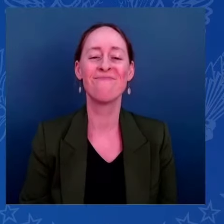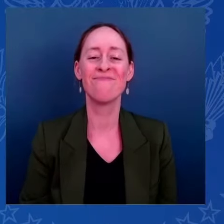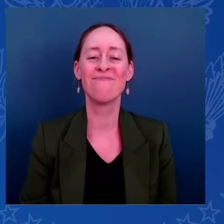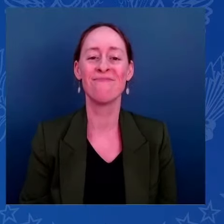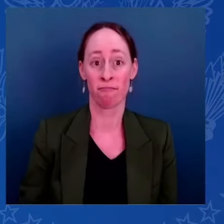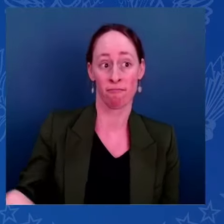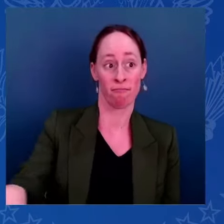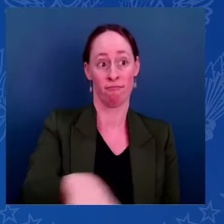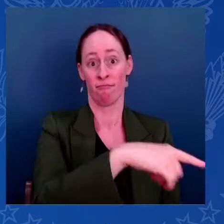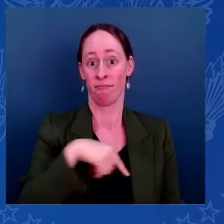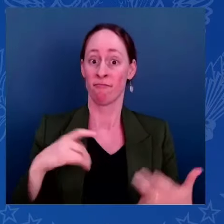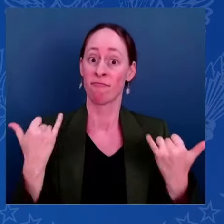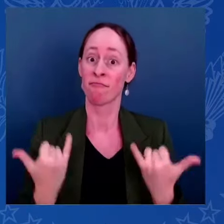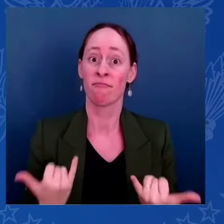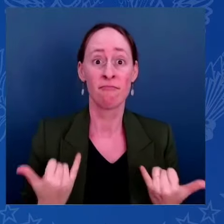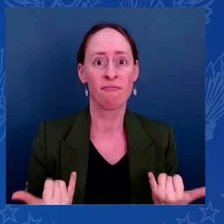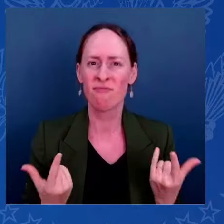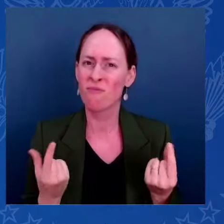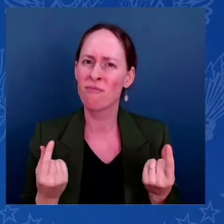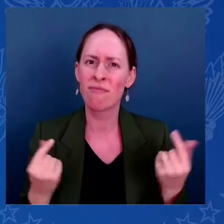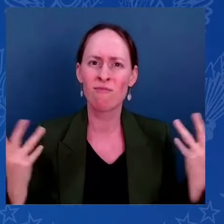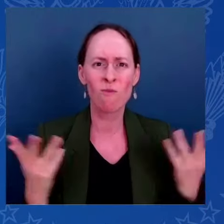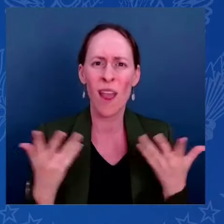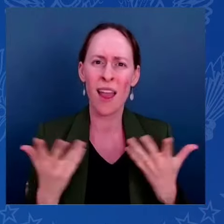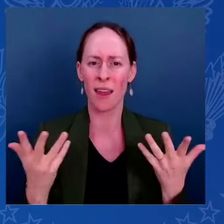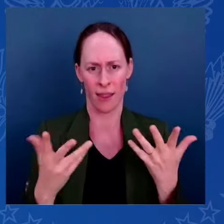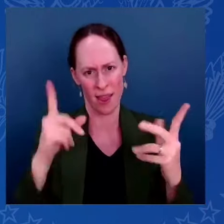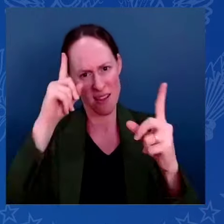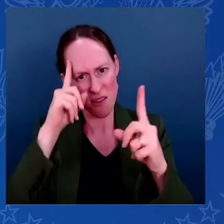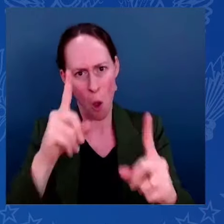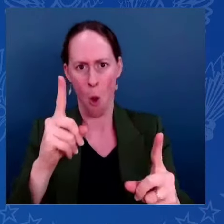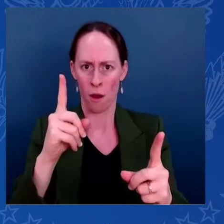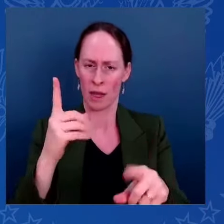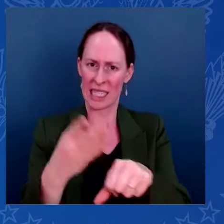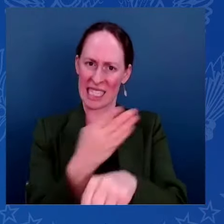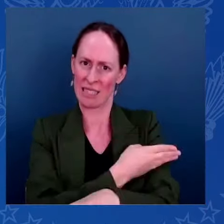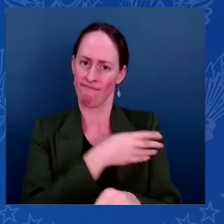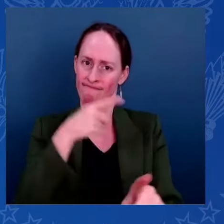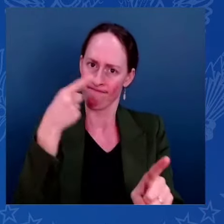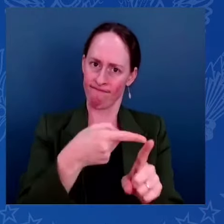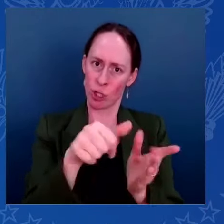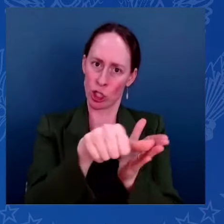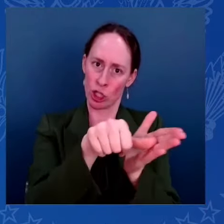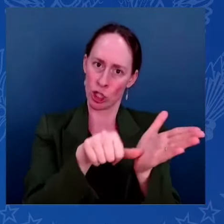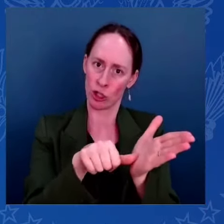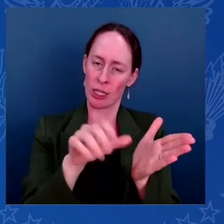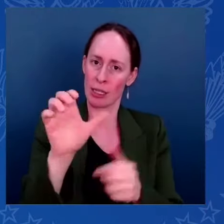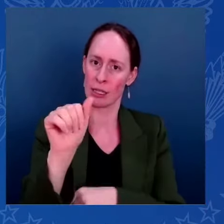as we know it for every American. Many of us know, either personally or through a friend or family member,